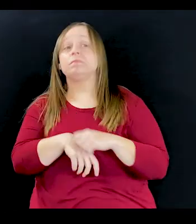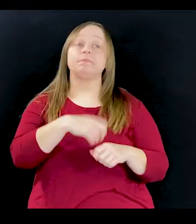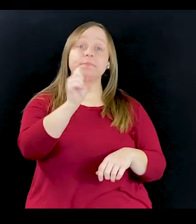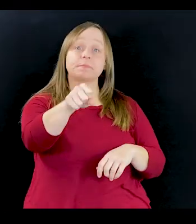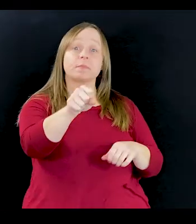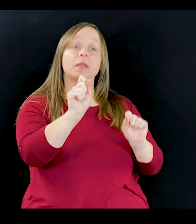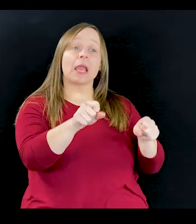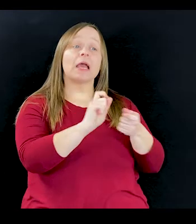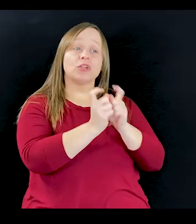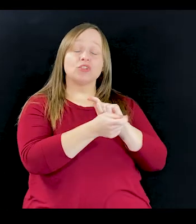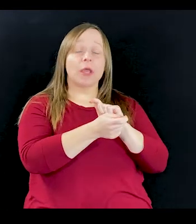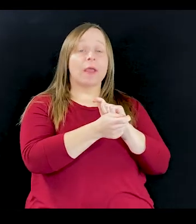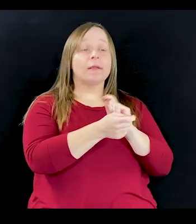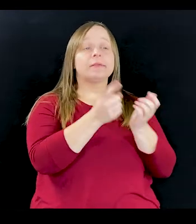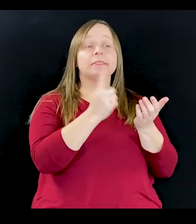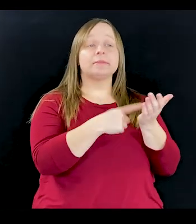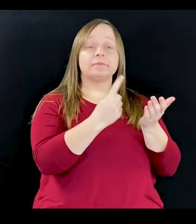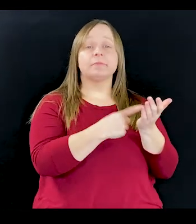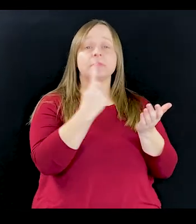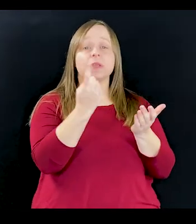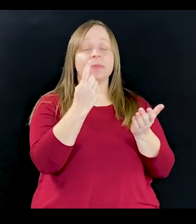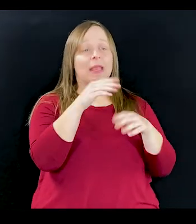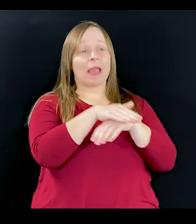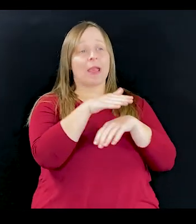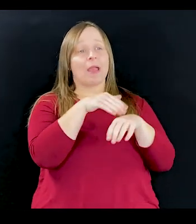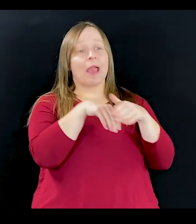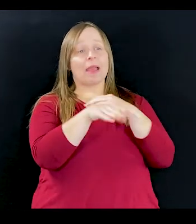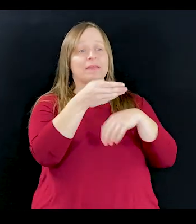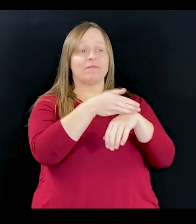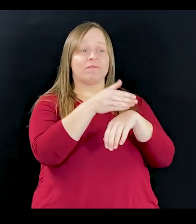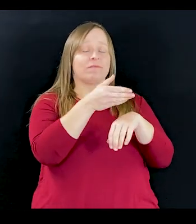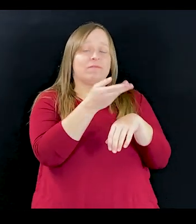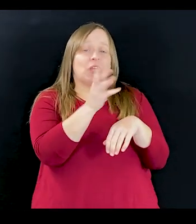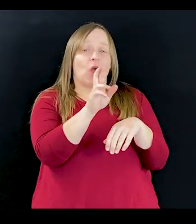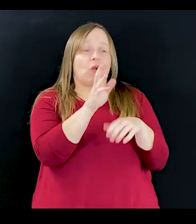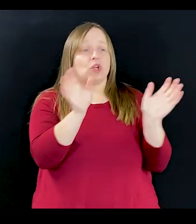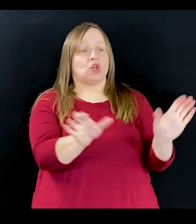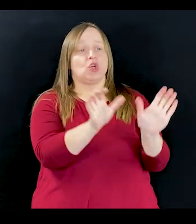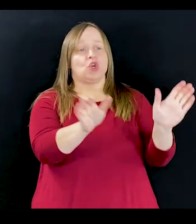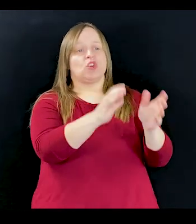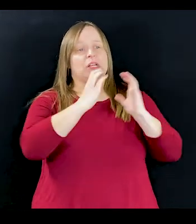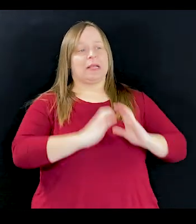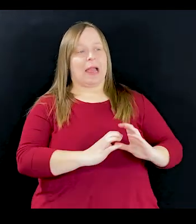It is something that they can change. It's something that ACCES-VR really encourages the client to kind of